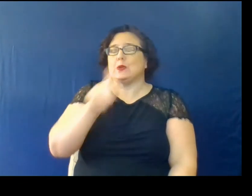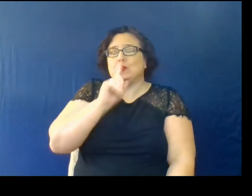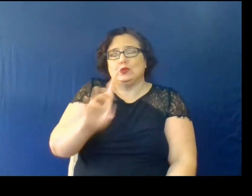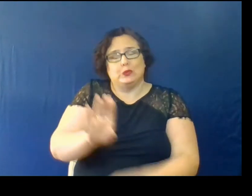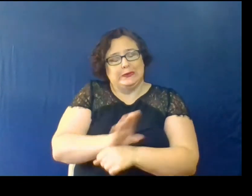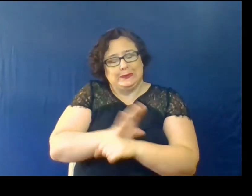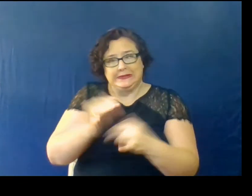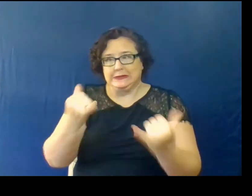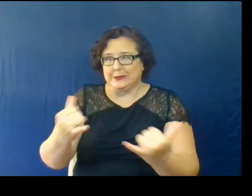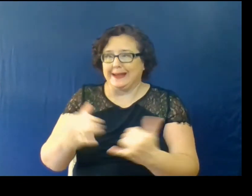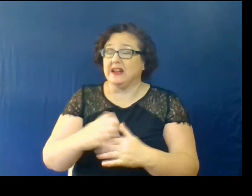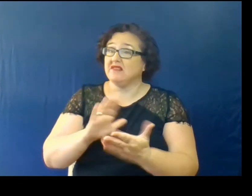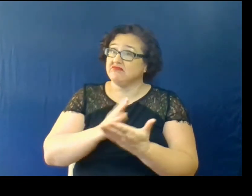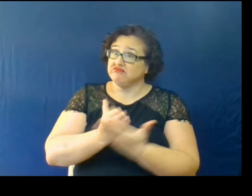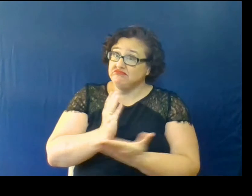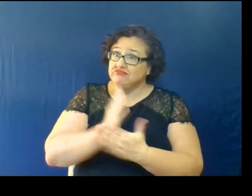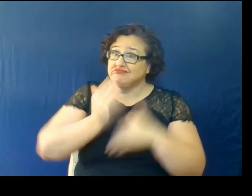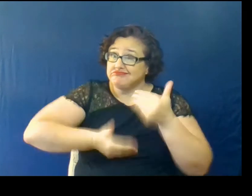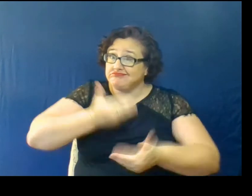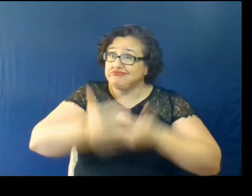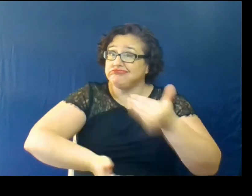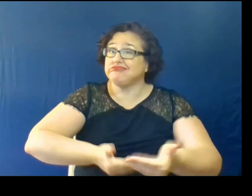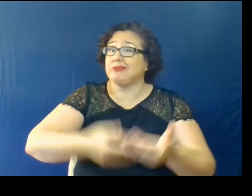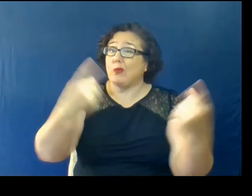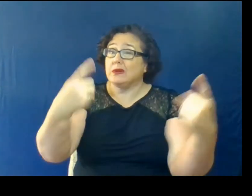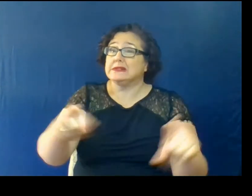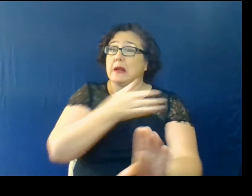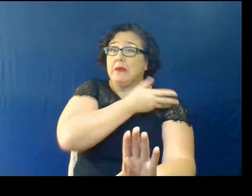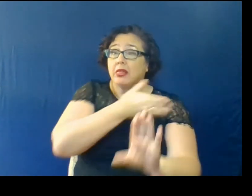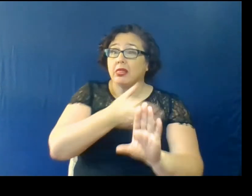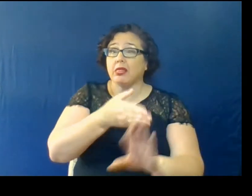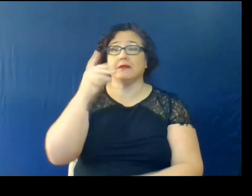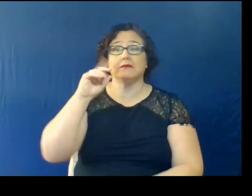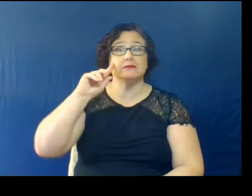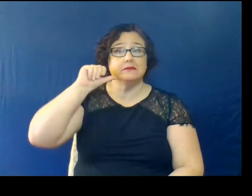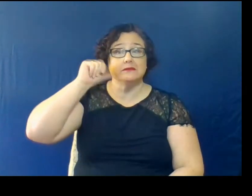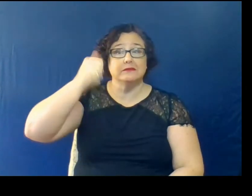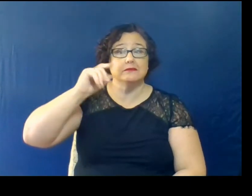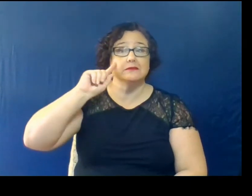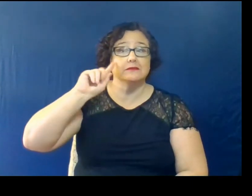things going and what's going to be happening in the run-up over the next day or so? Wow yeah